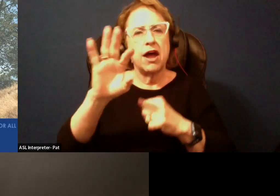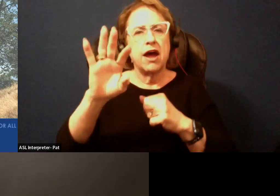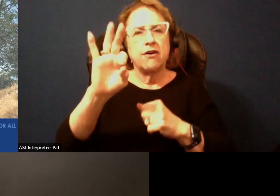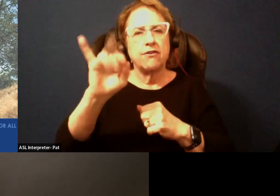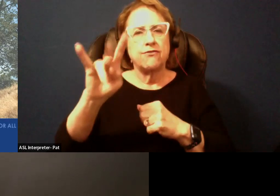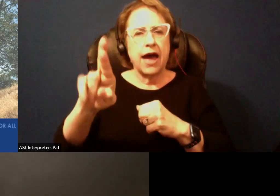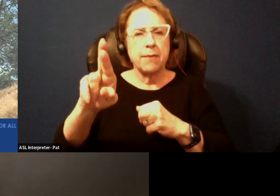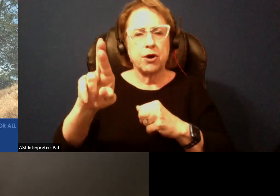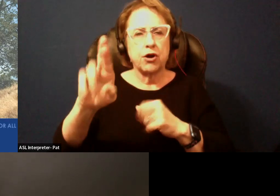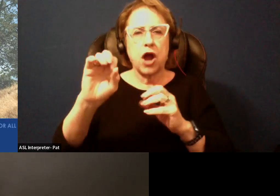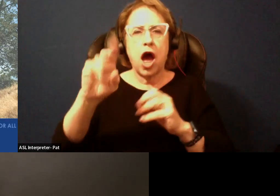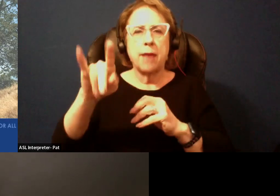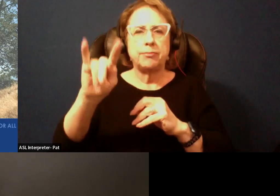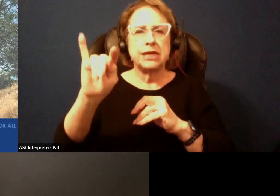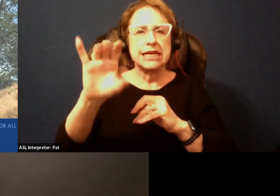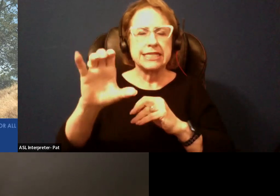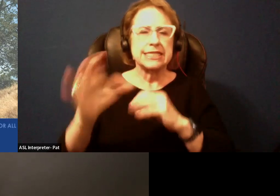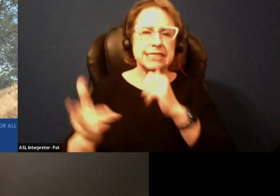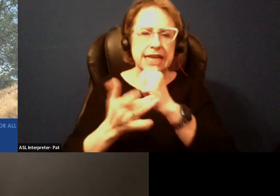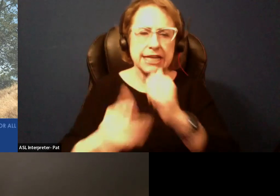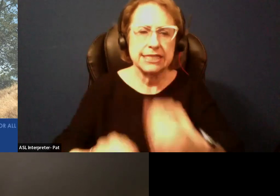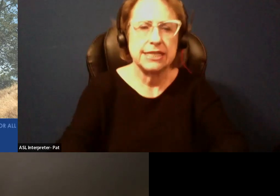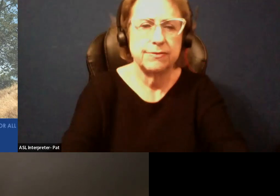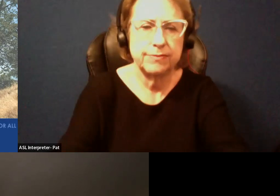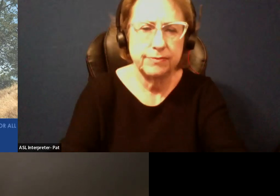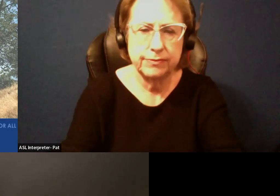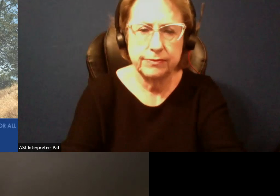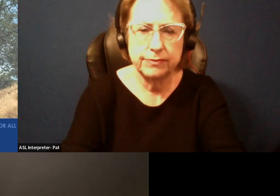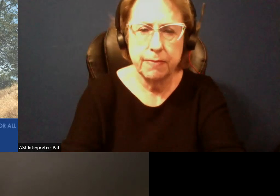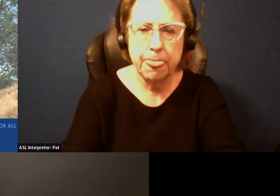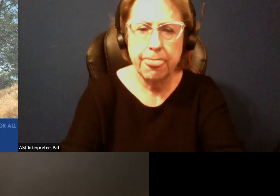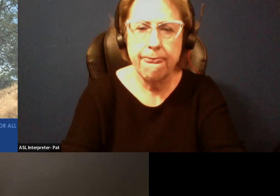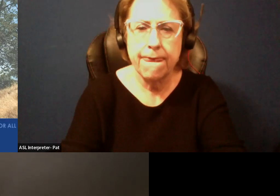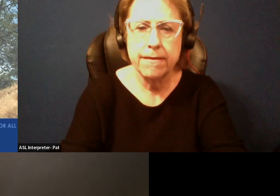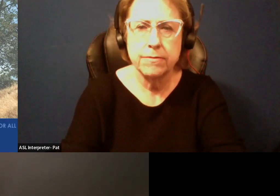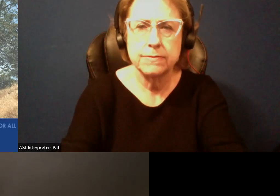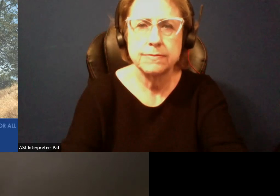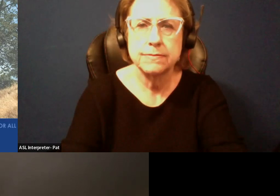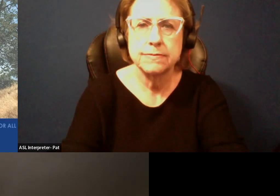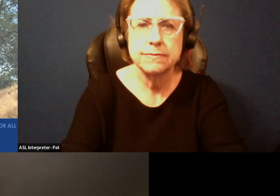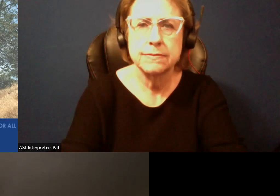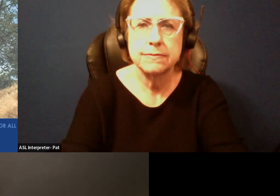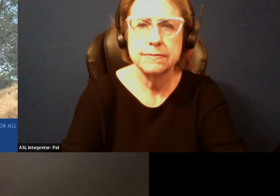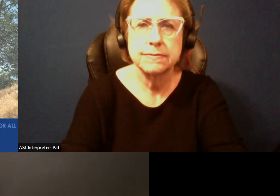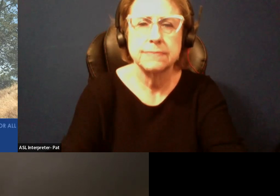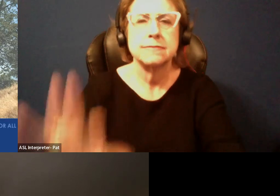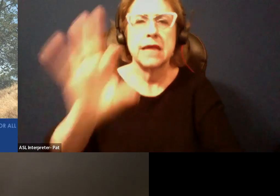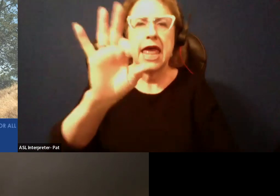There we go. I had a pop-up window. I had to get rid of that. The FOA got started in 1995,